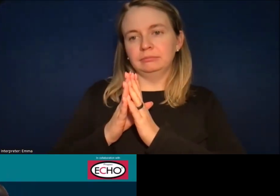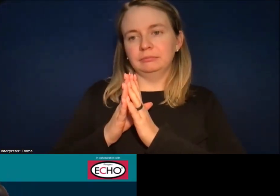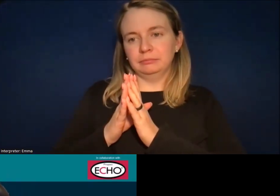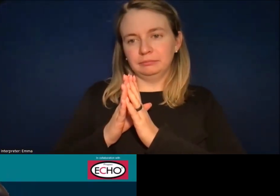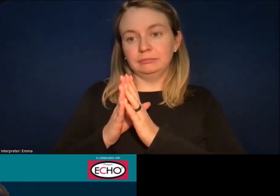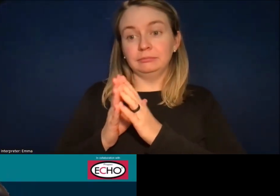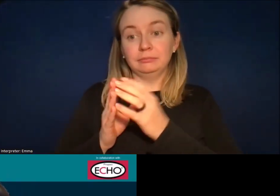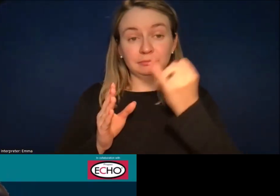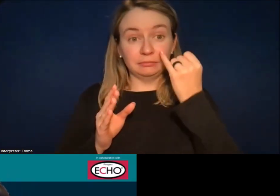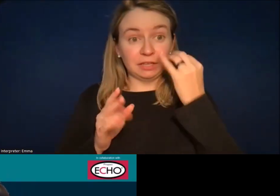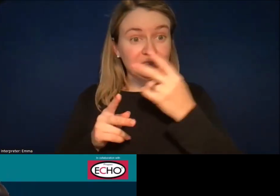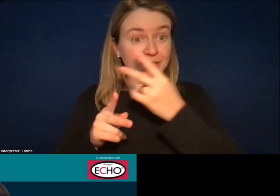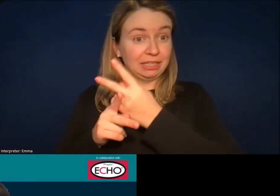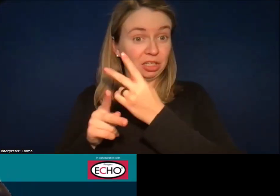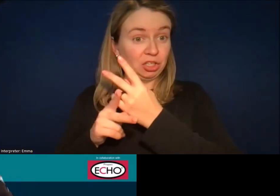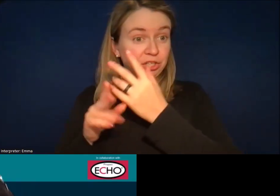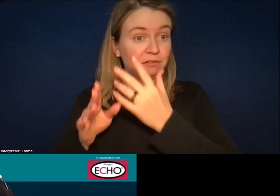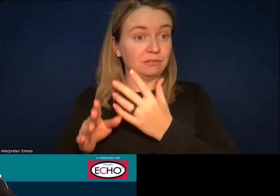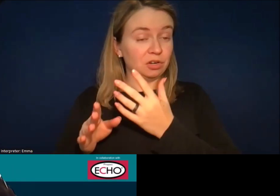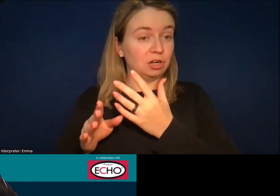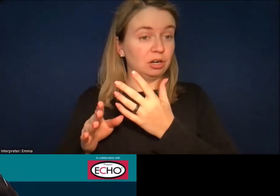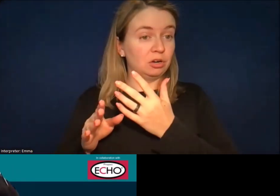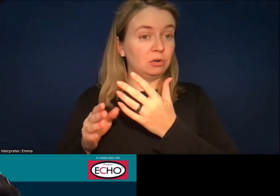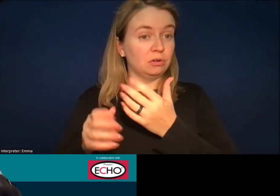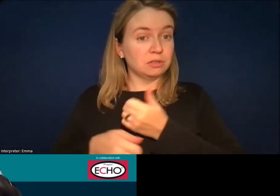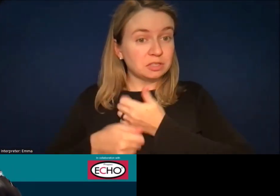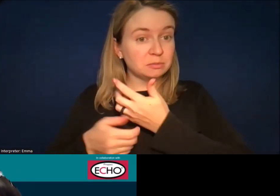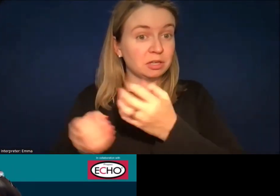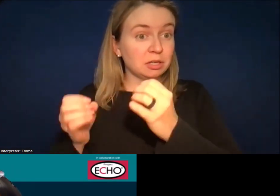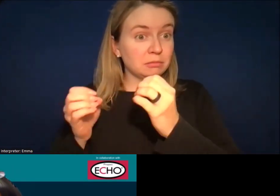a caregiver who is expressing more concern and they've aged